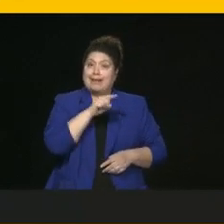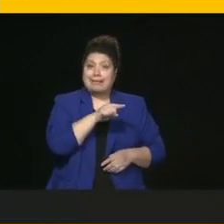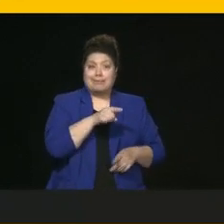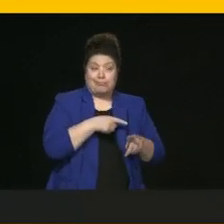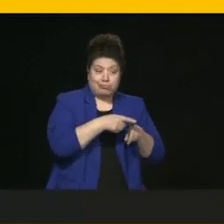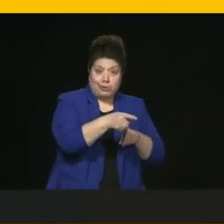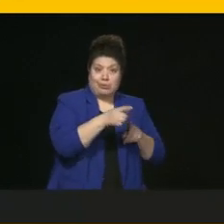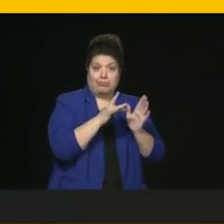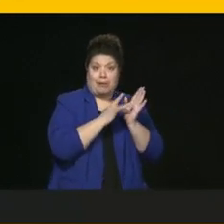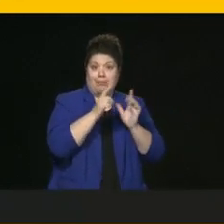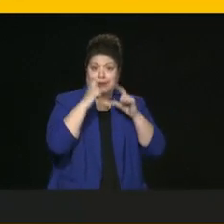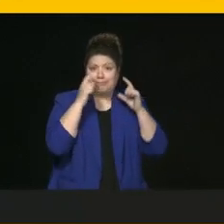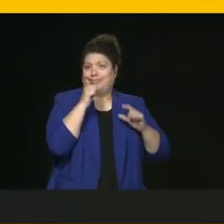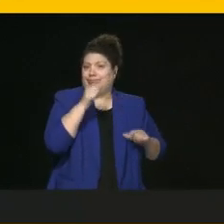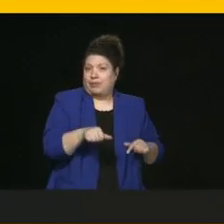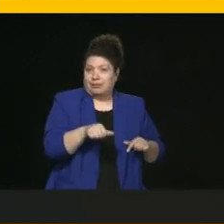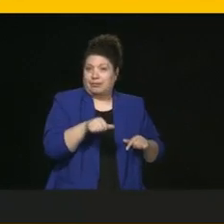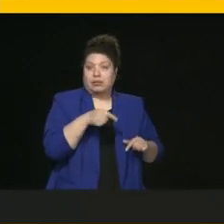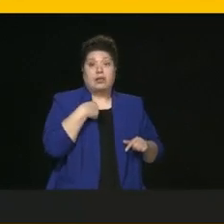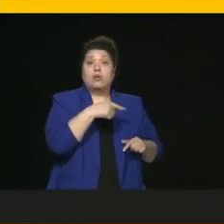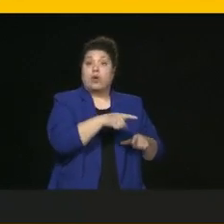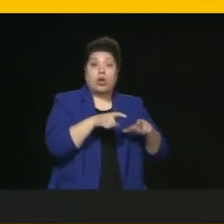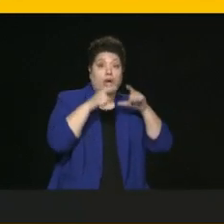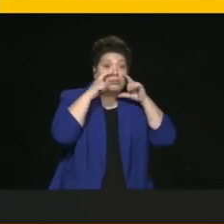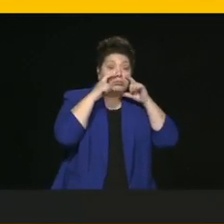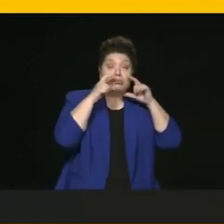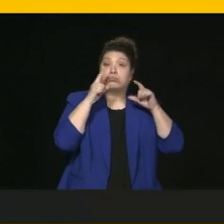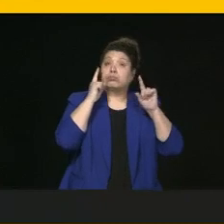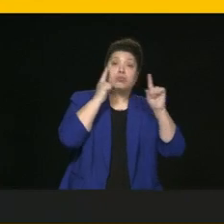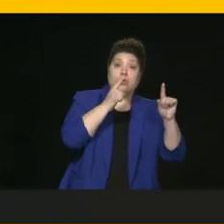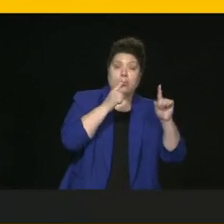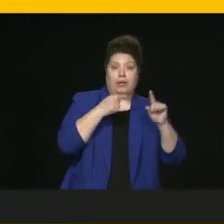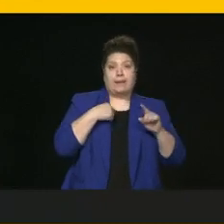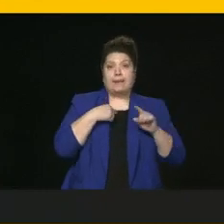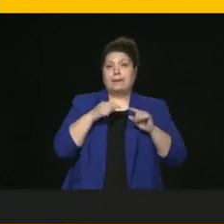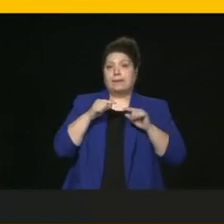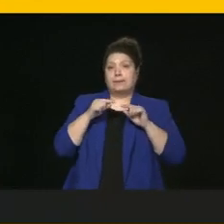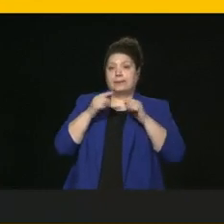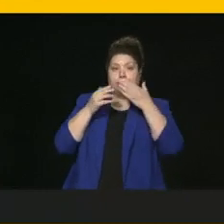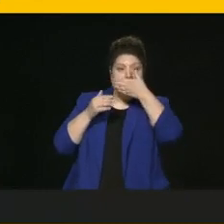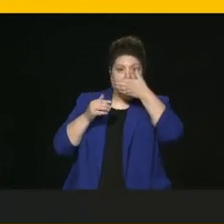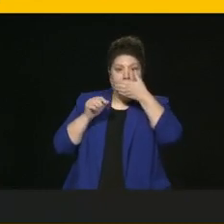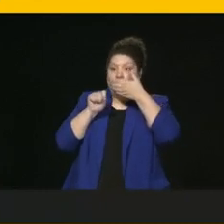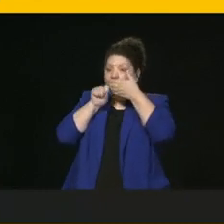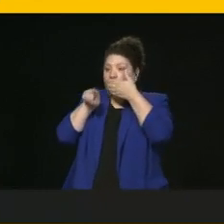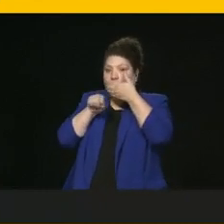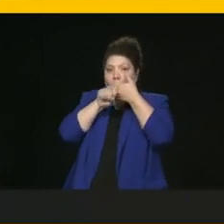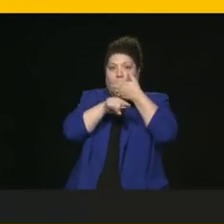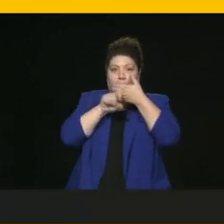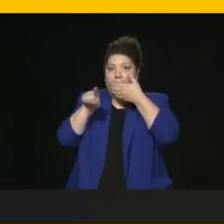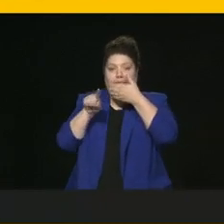BUT WHEN WE WEAR NONMEDICAL